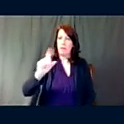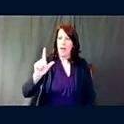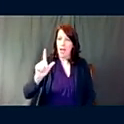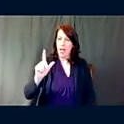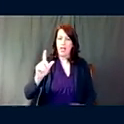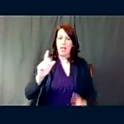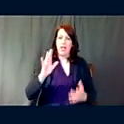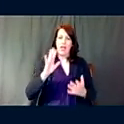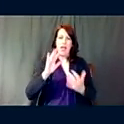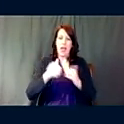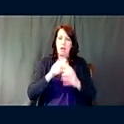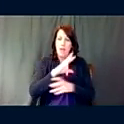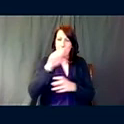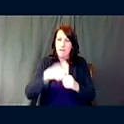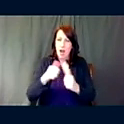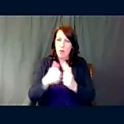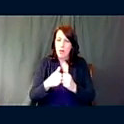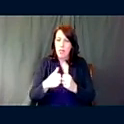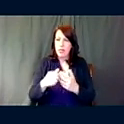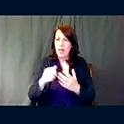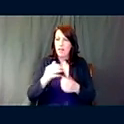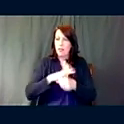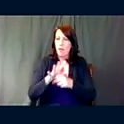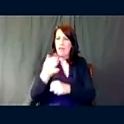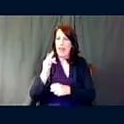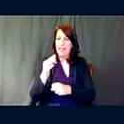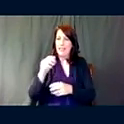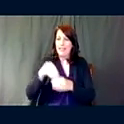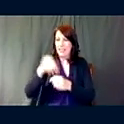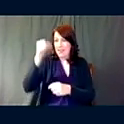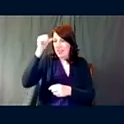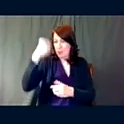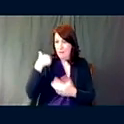PERSPECTIVE. ONE ASKED HOW DO YOU GET